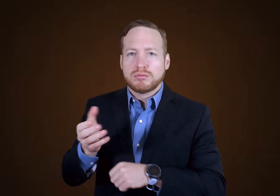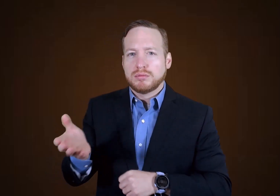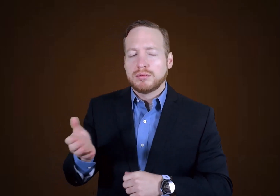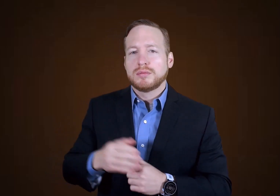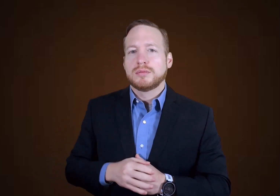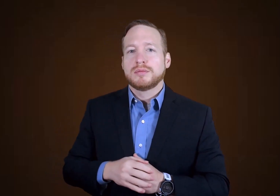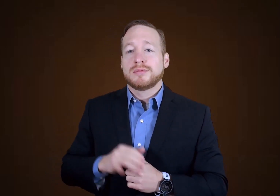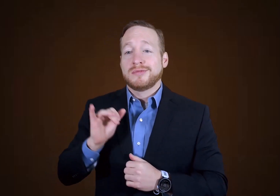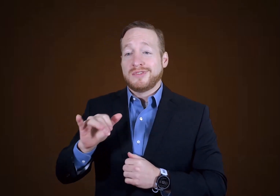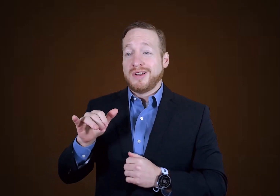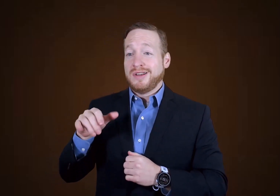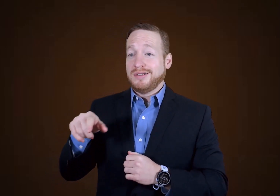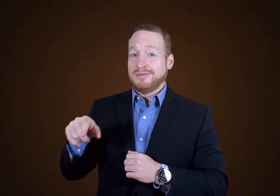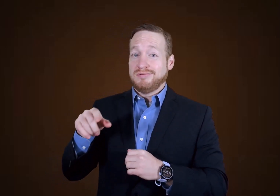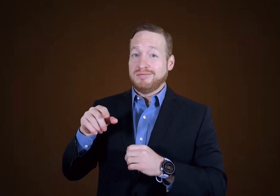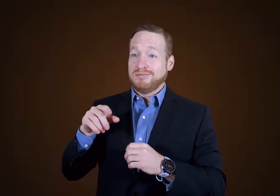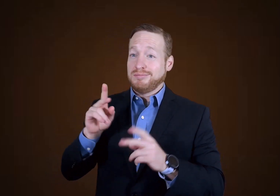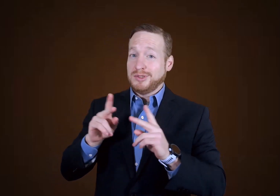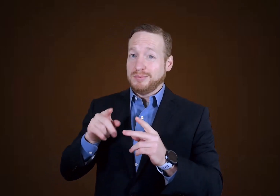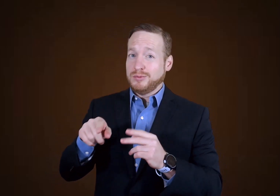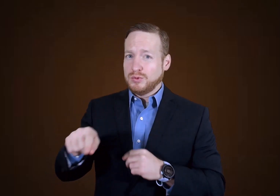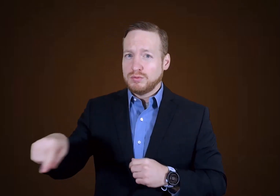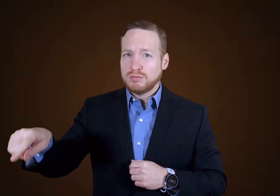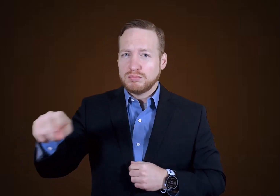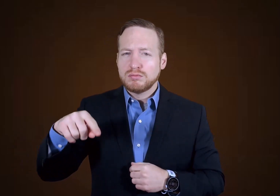these are permanent employment jobs permanent jobs